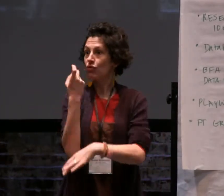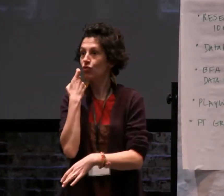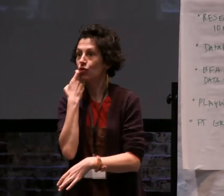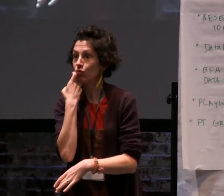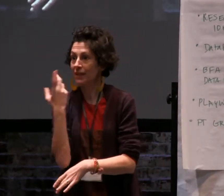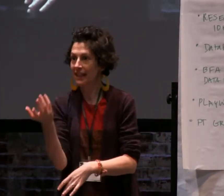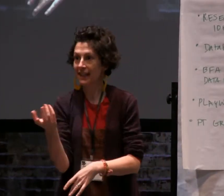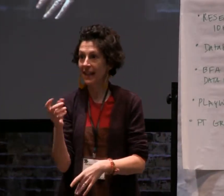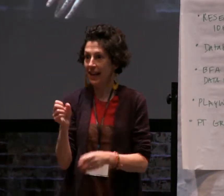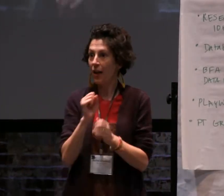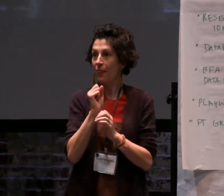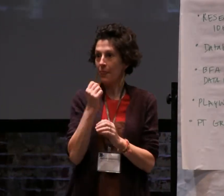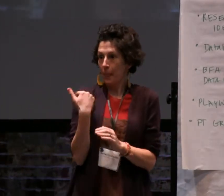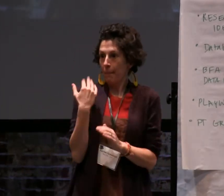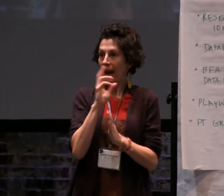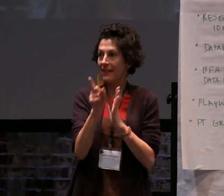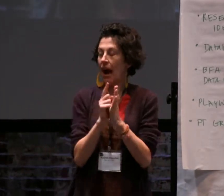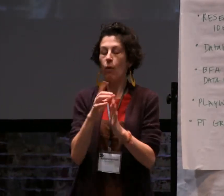I have been watching all of your presentations